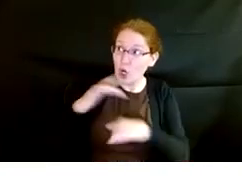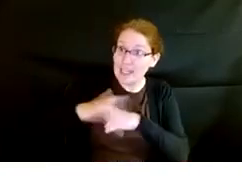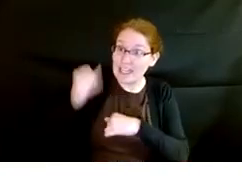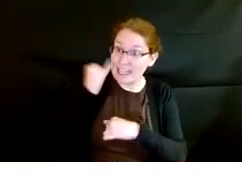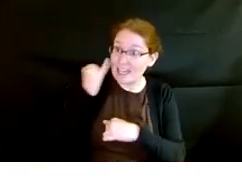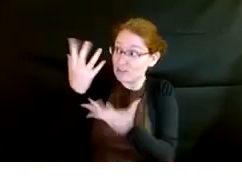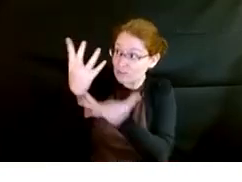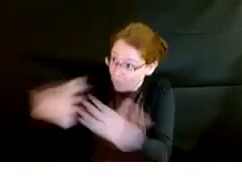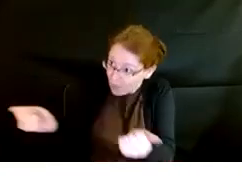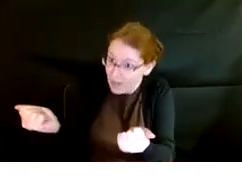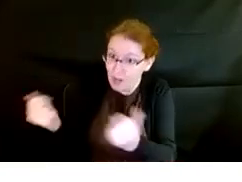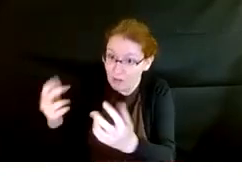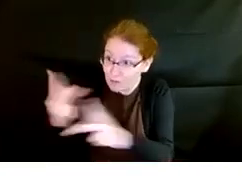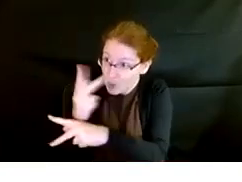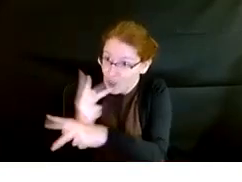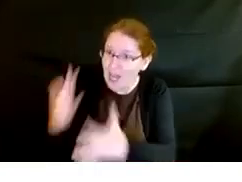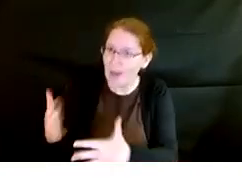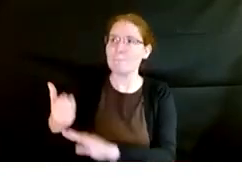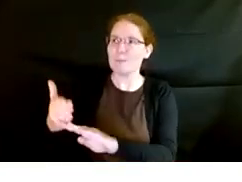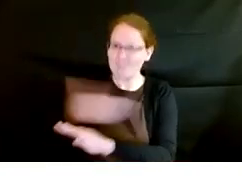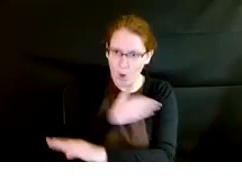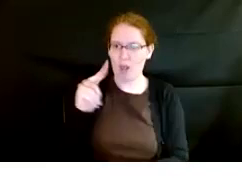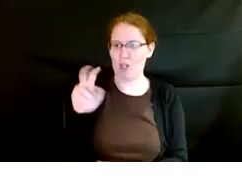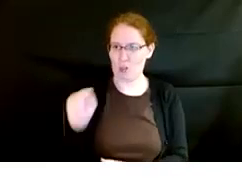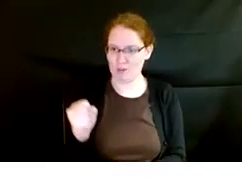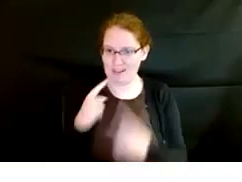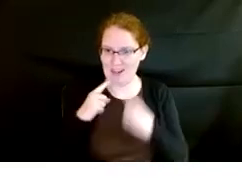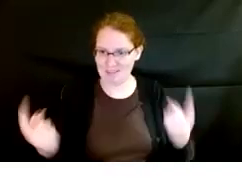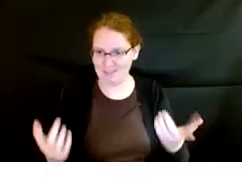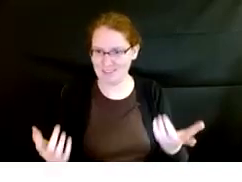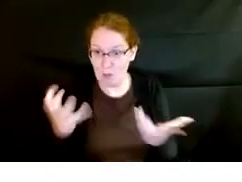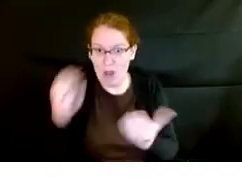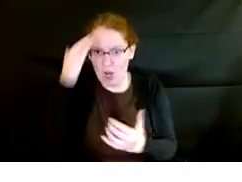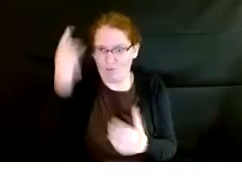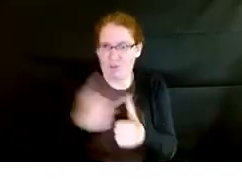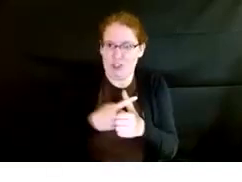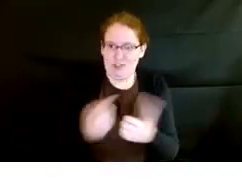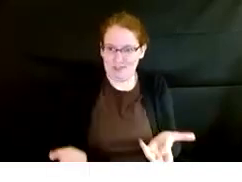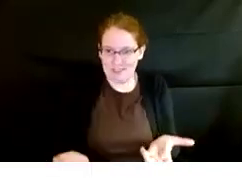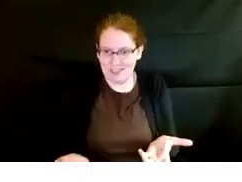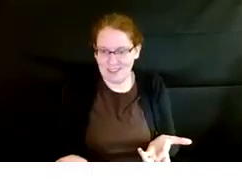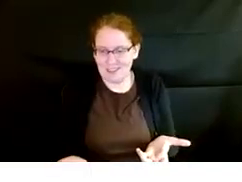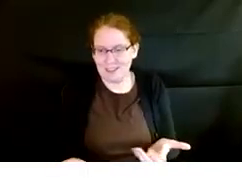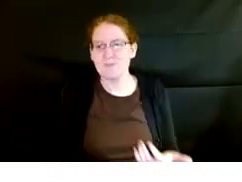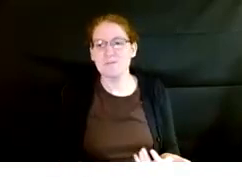before it leaks to the news, we want to know about it first um and they did that